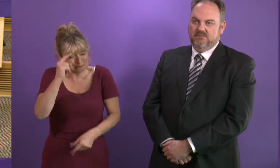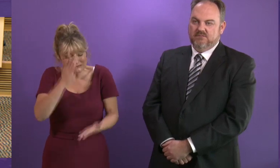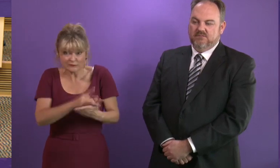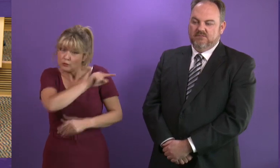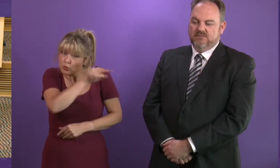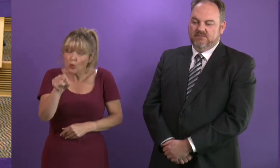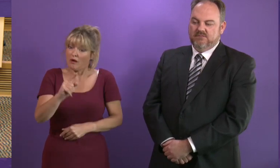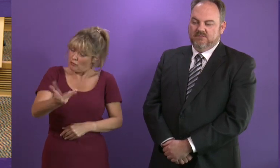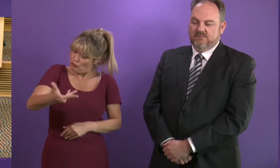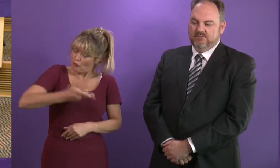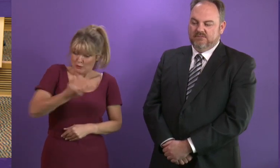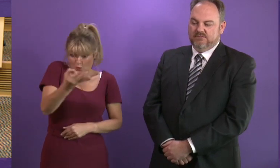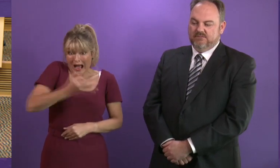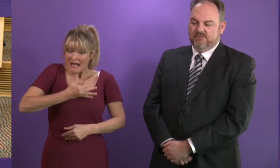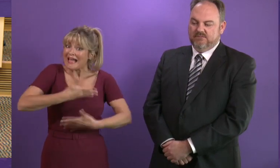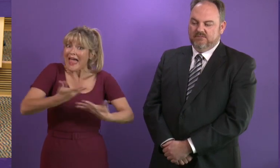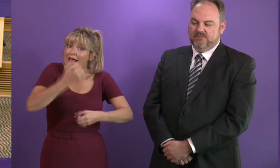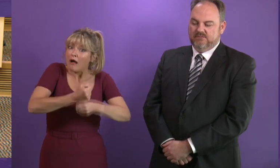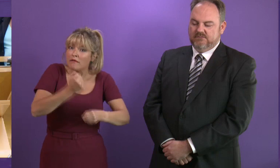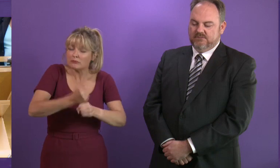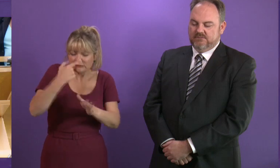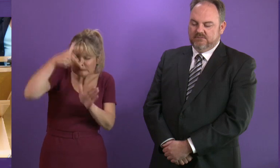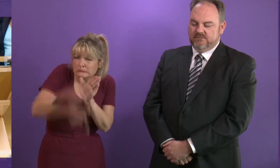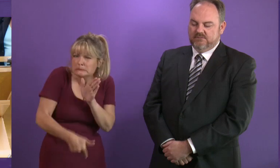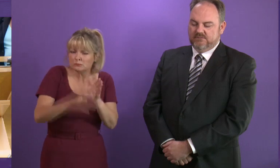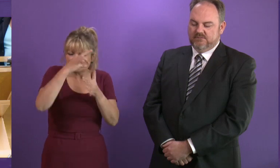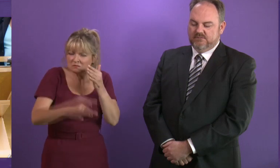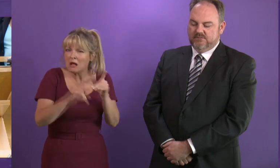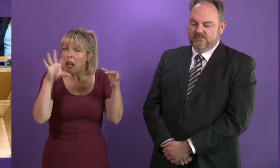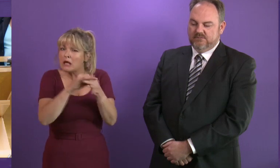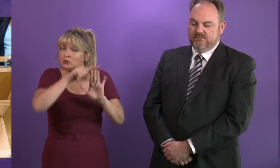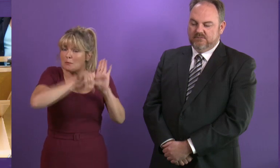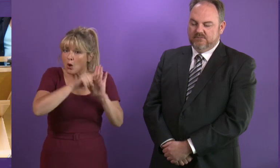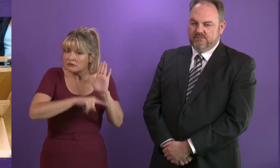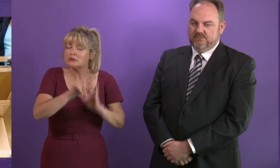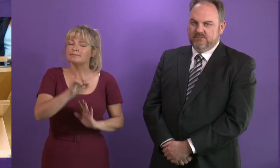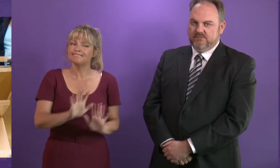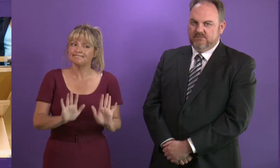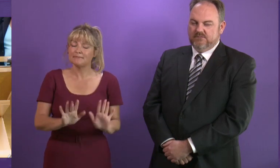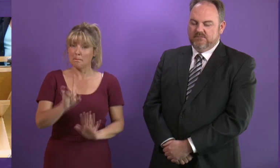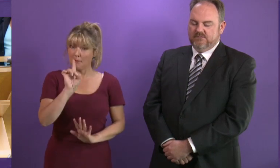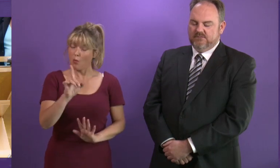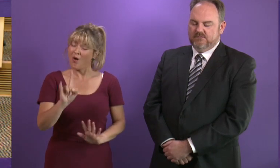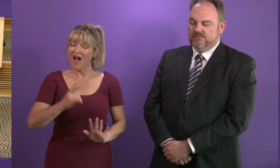about this or any other policy. However, the tone of some of that is regrettable, because